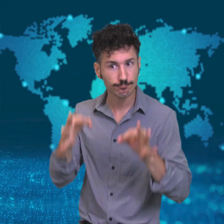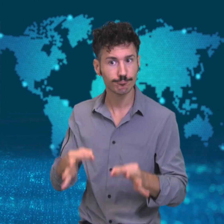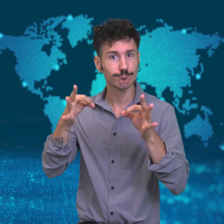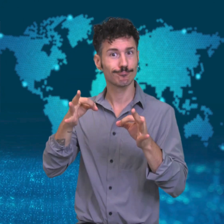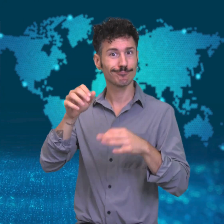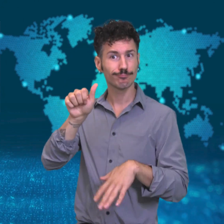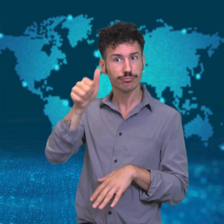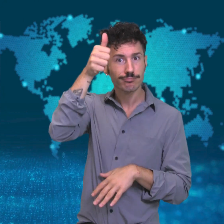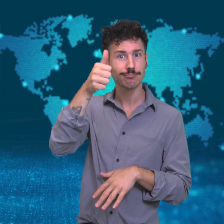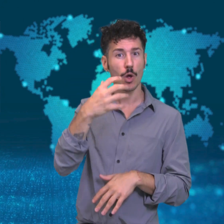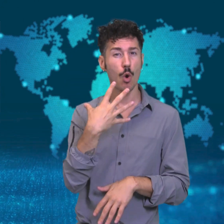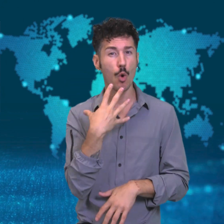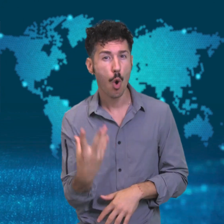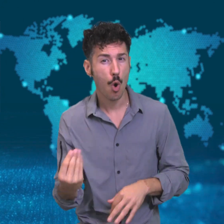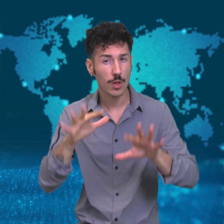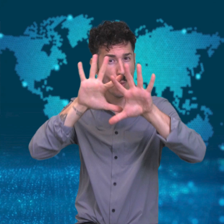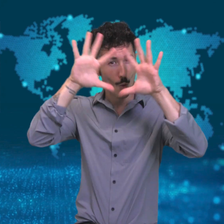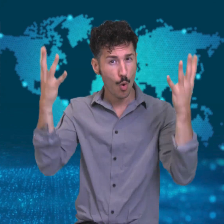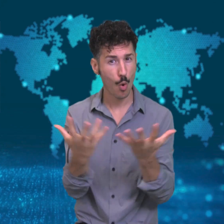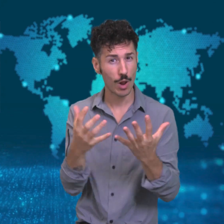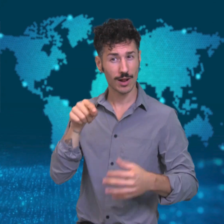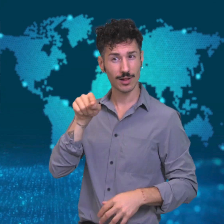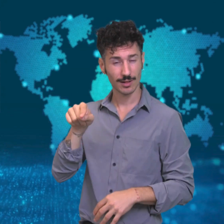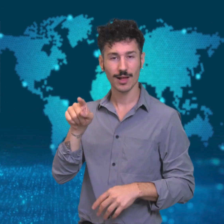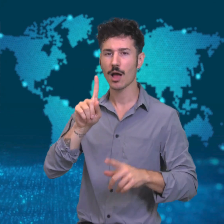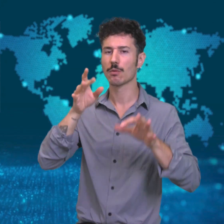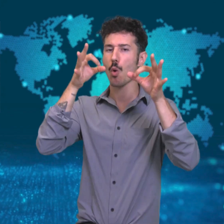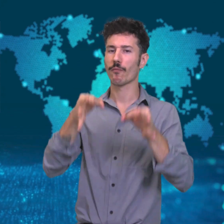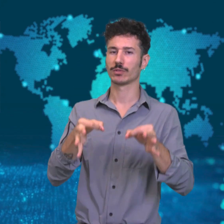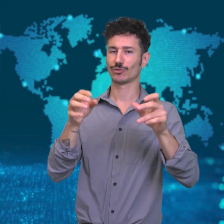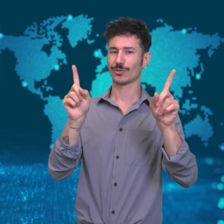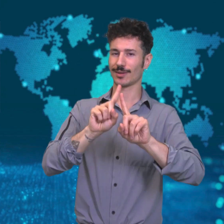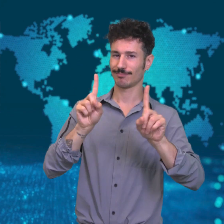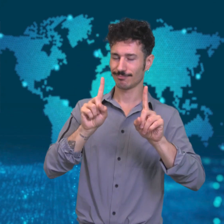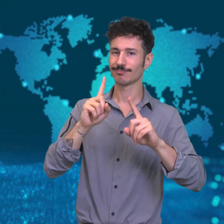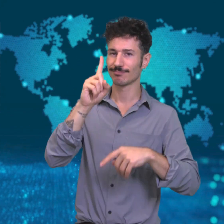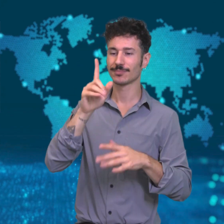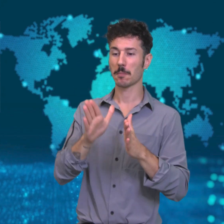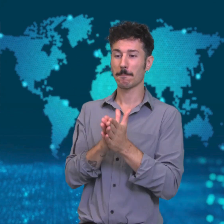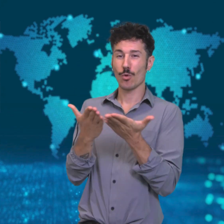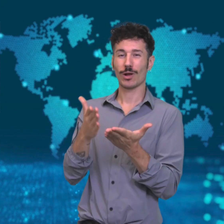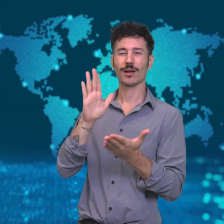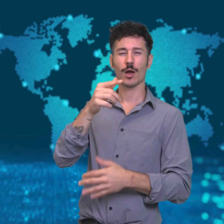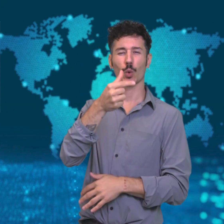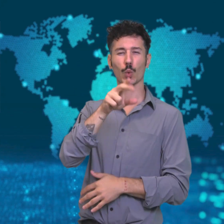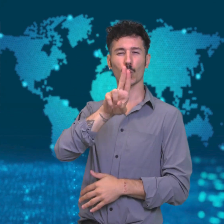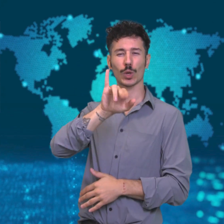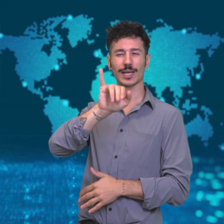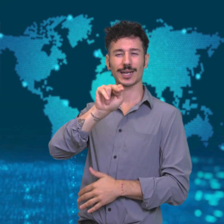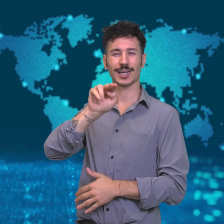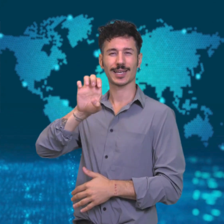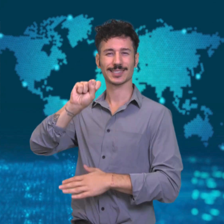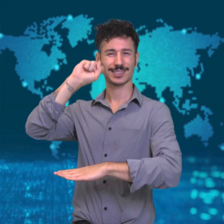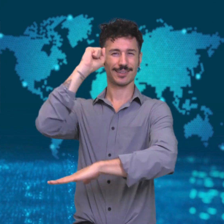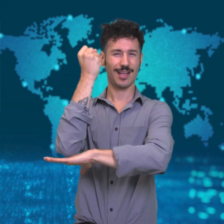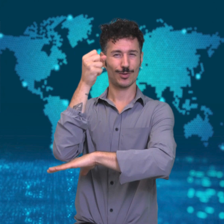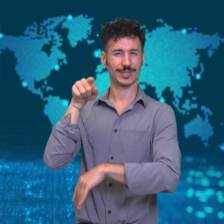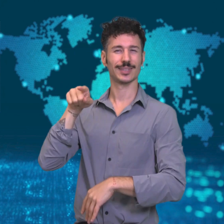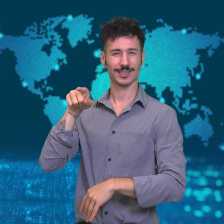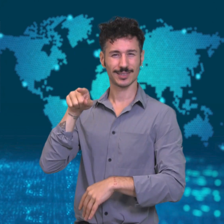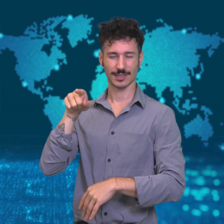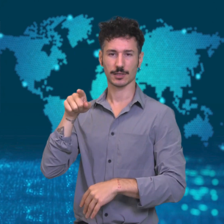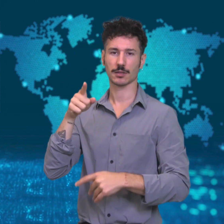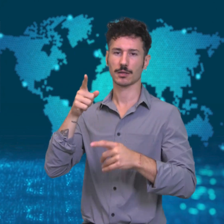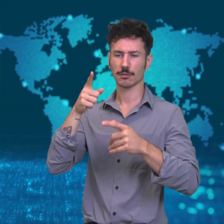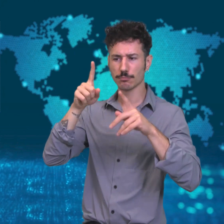Blom has been referred to as “unofficially” the world’s oldest man as